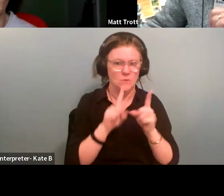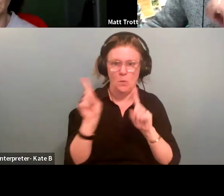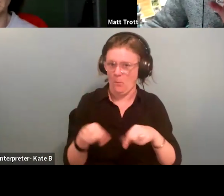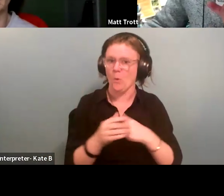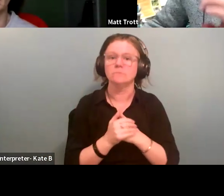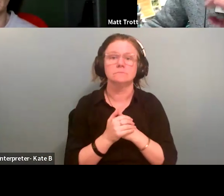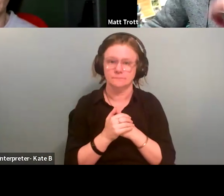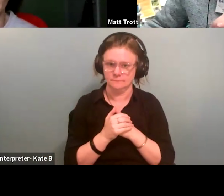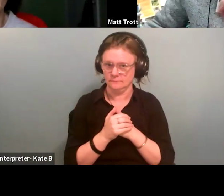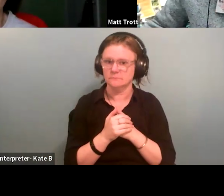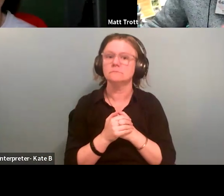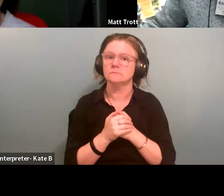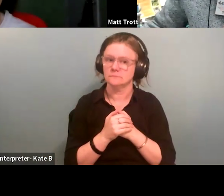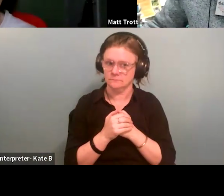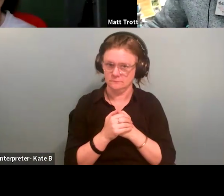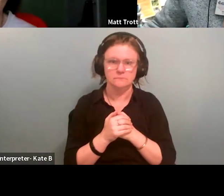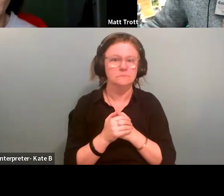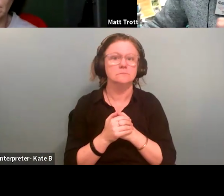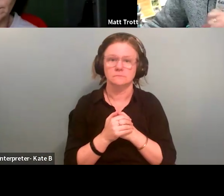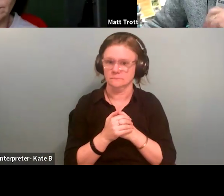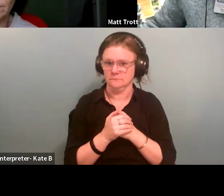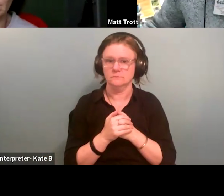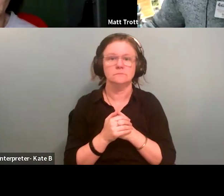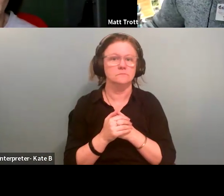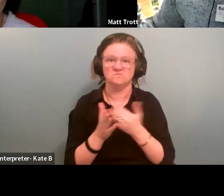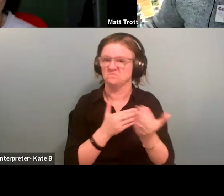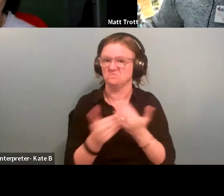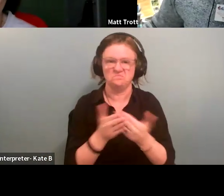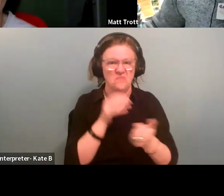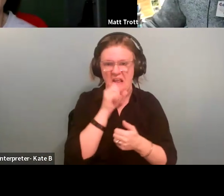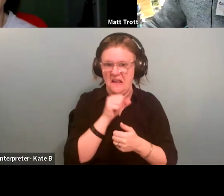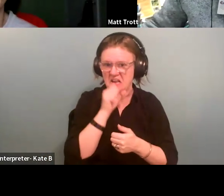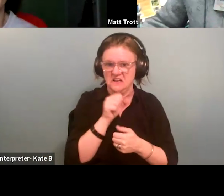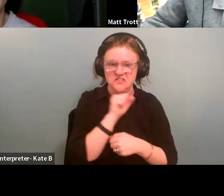Like I said, they take reports of need for all ages 18 and above.